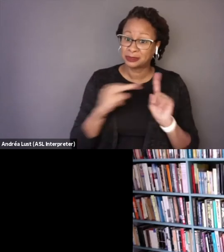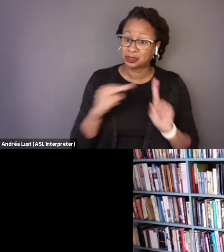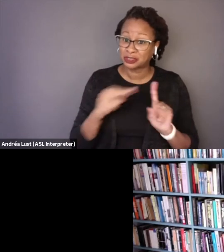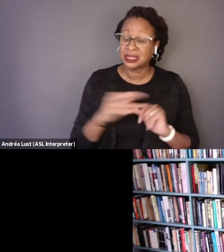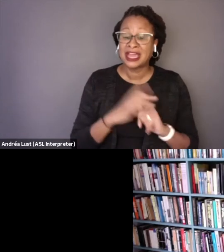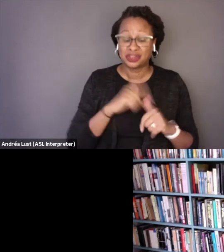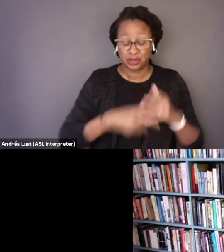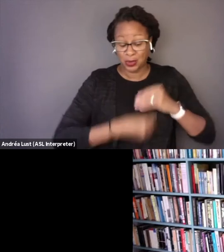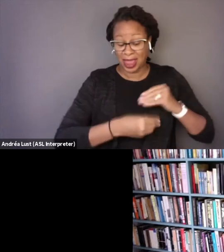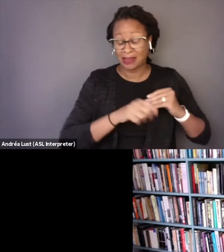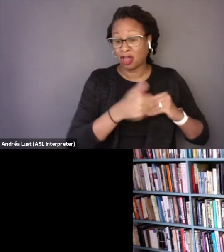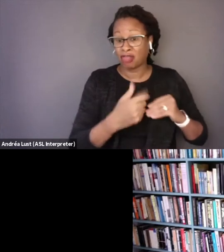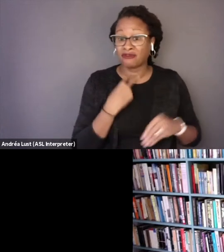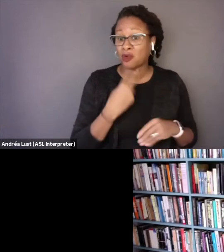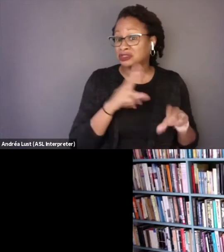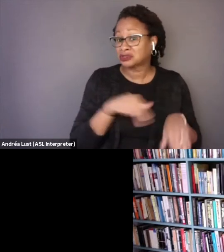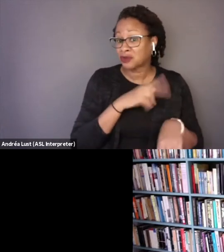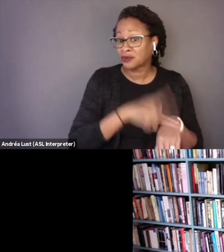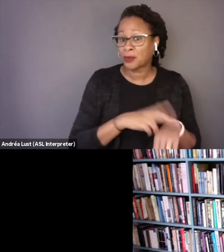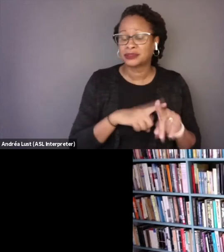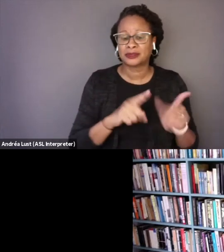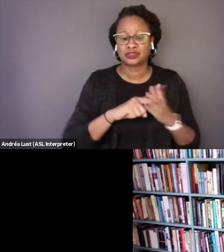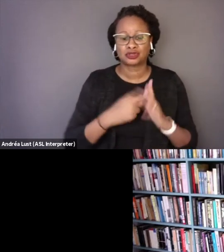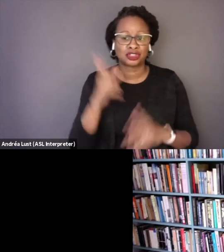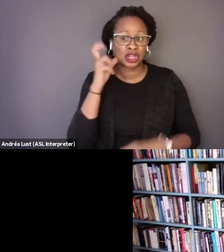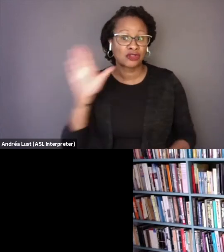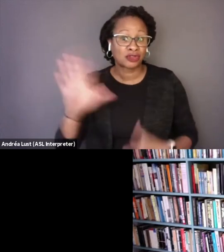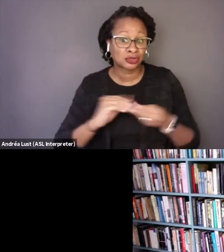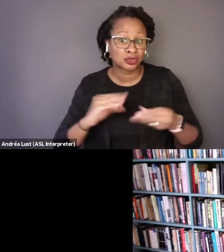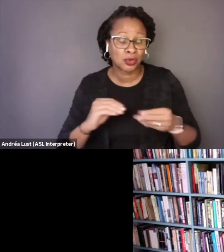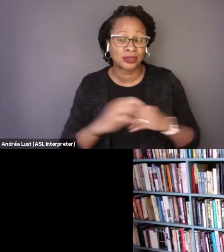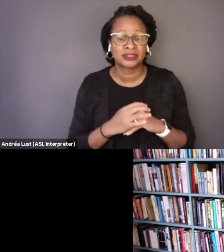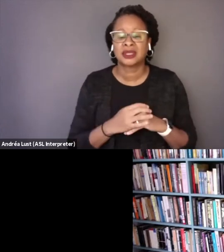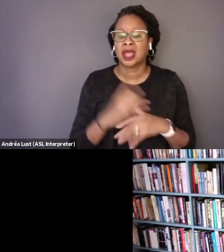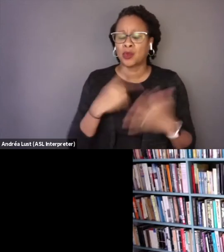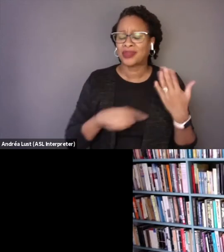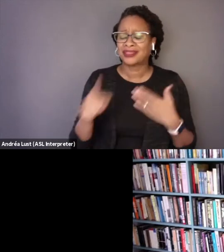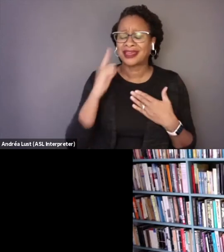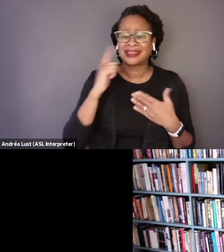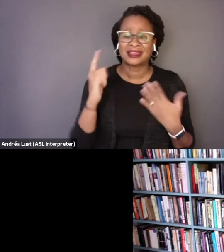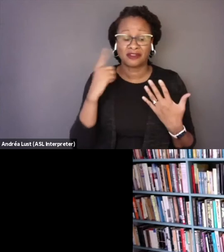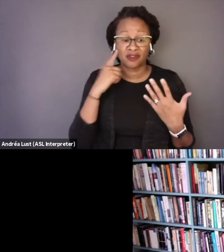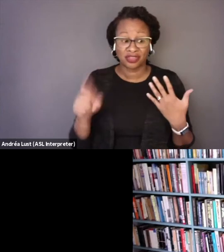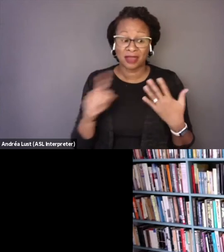but you start to hear their stories. Their stories that they think, for them, are the stories that created them